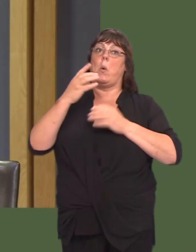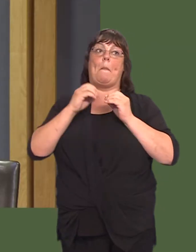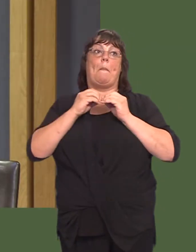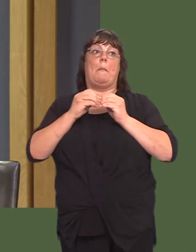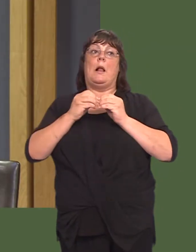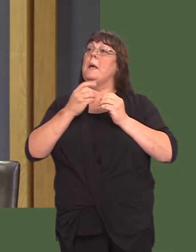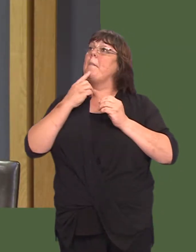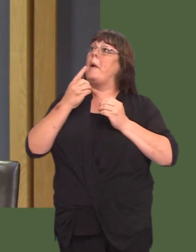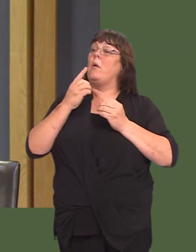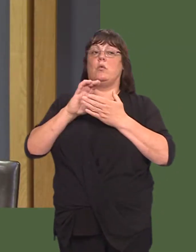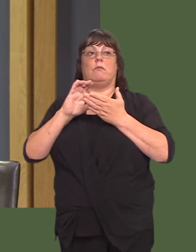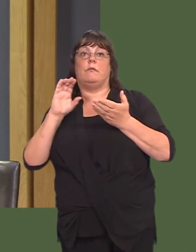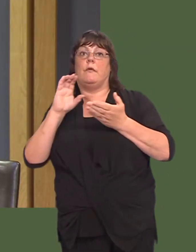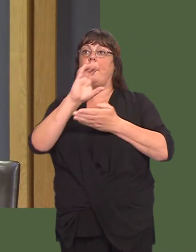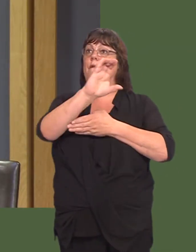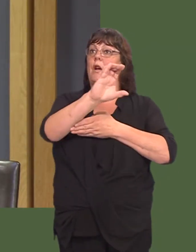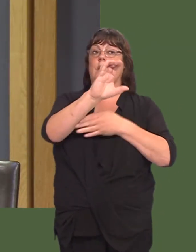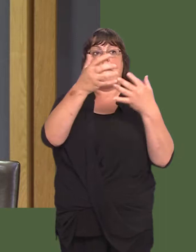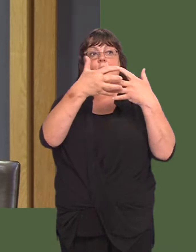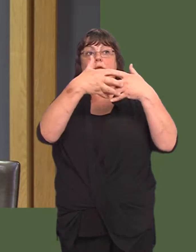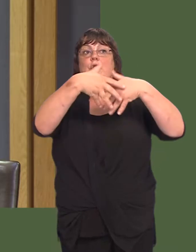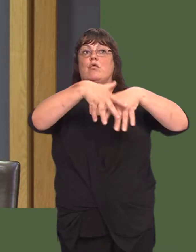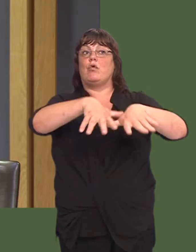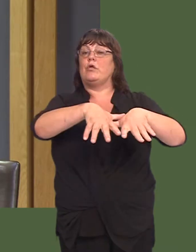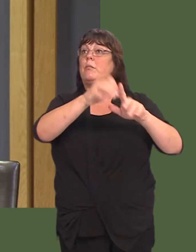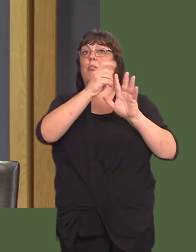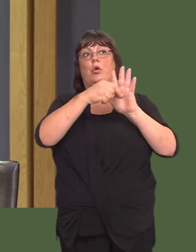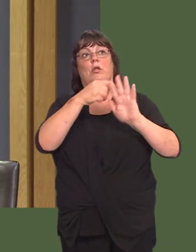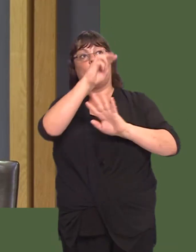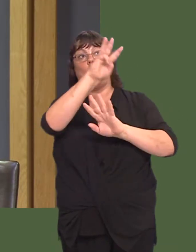billion mutual investment model will be used to fund infrastructure projects in Wales.